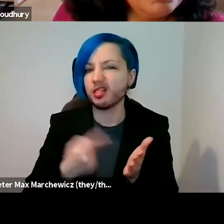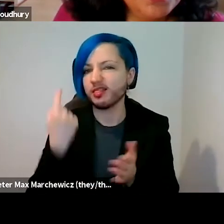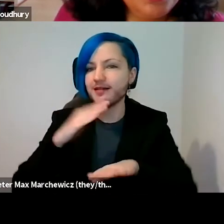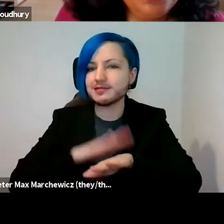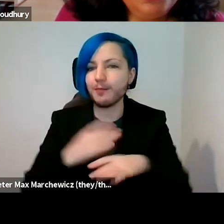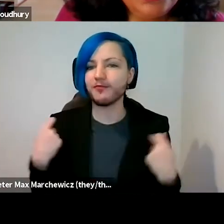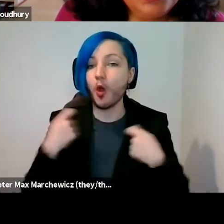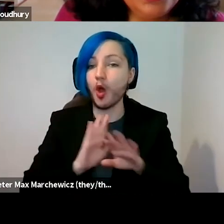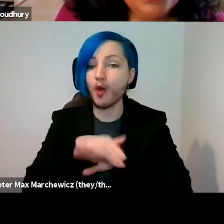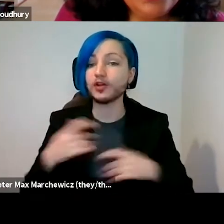Here we go.